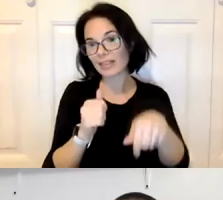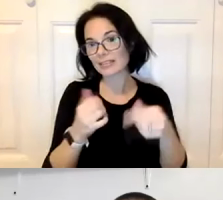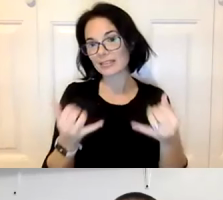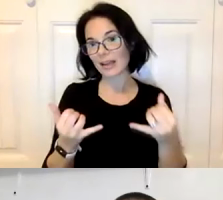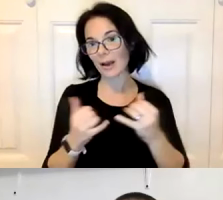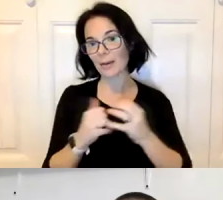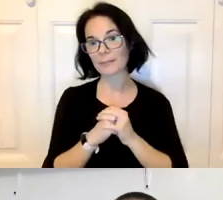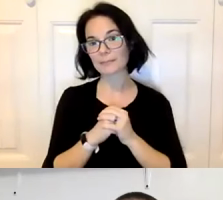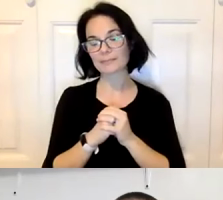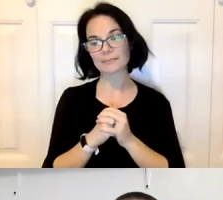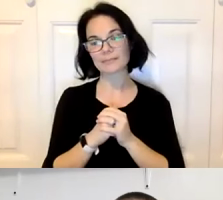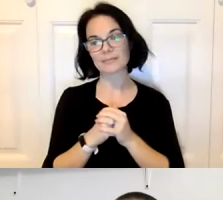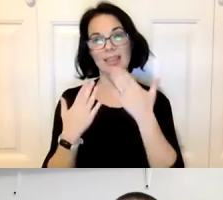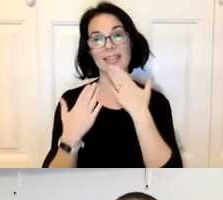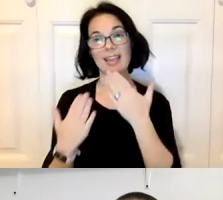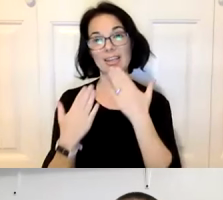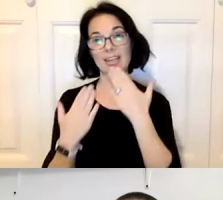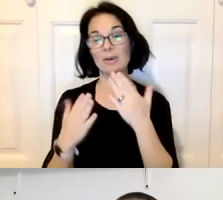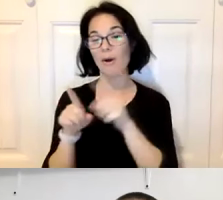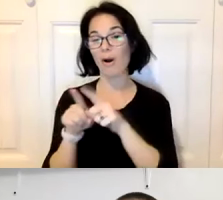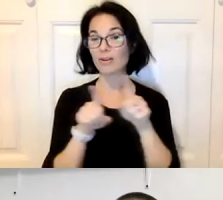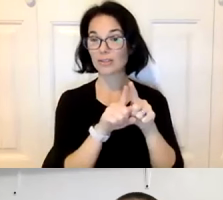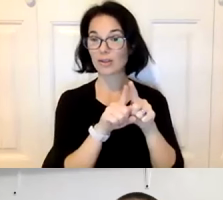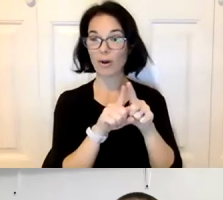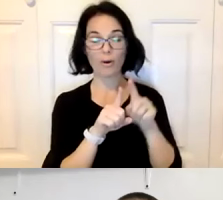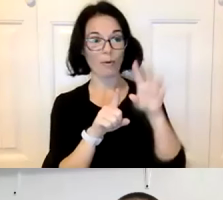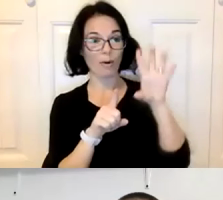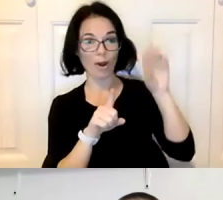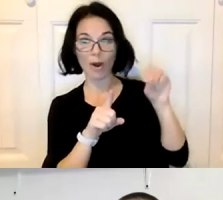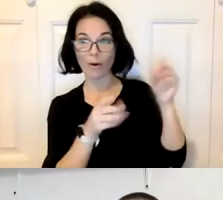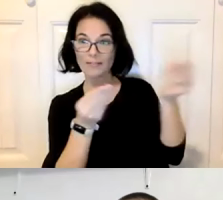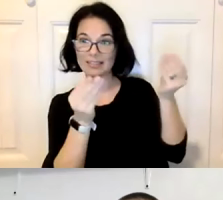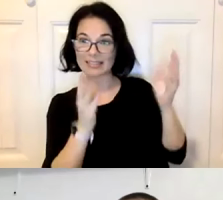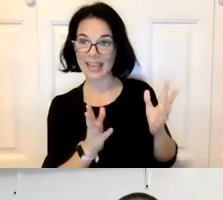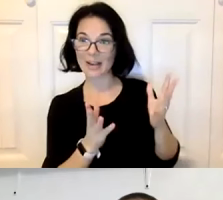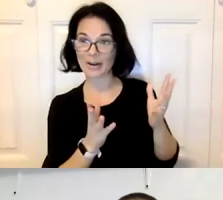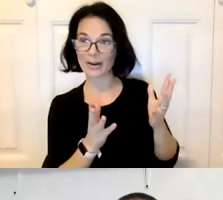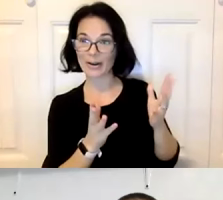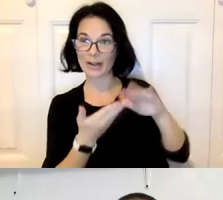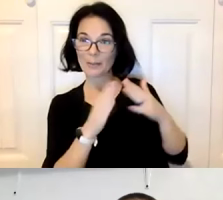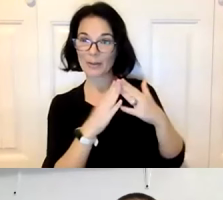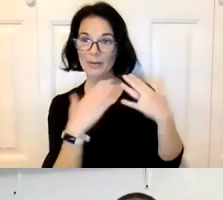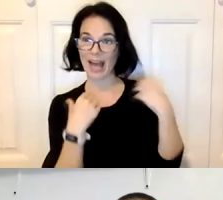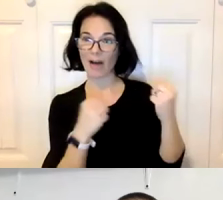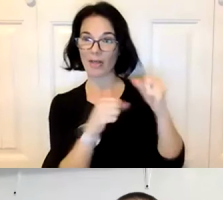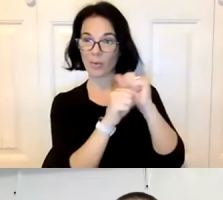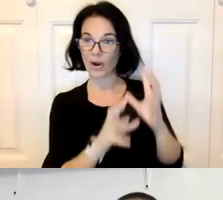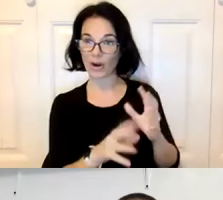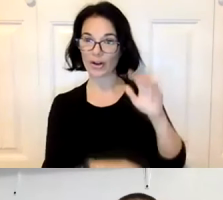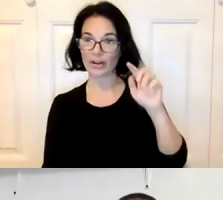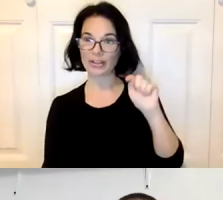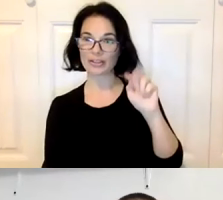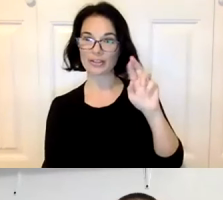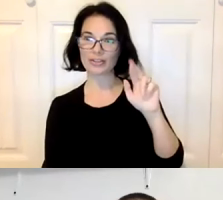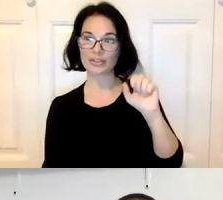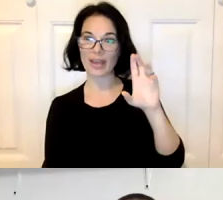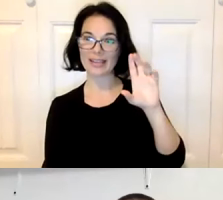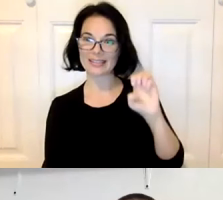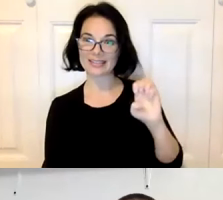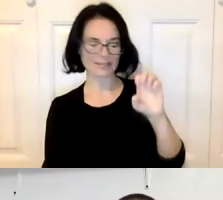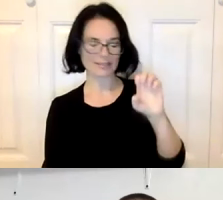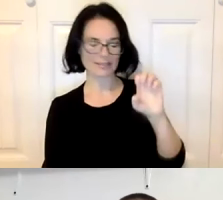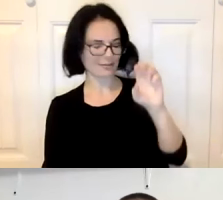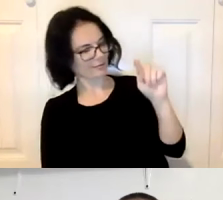Thank you for co-facilitating with me, the Community Health Workers Tracy Le and Janette